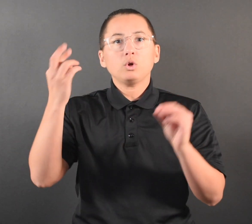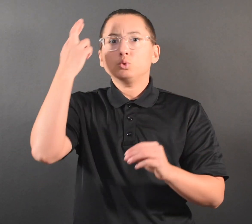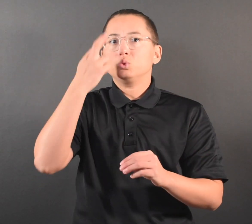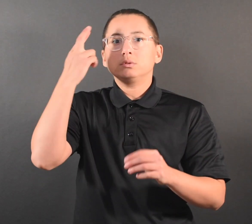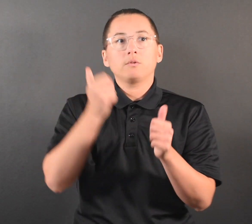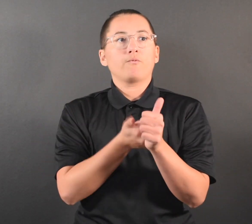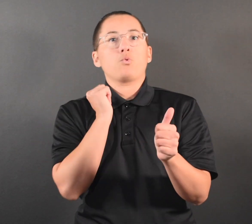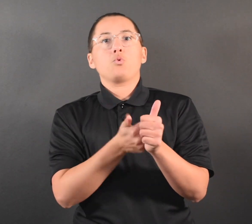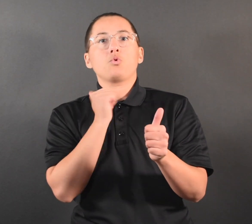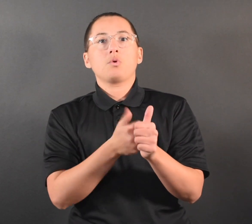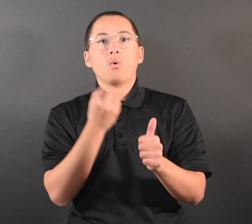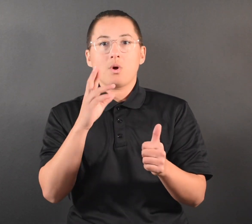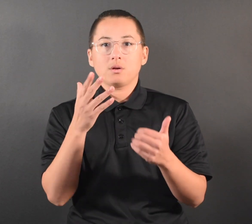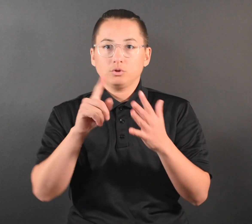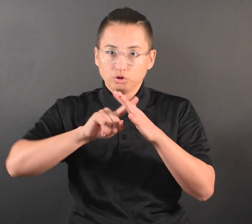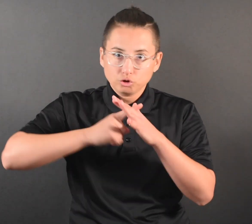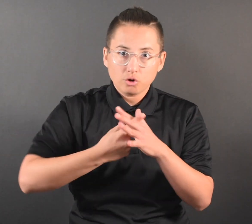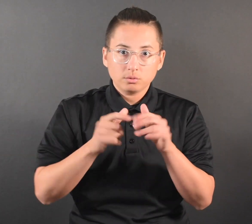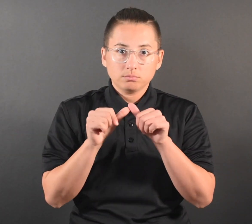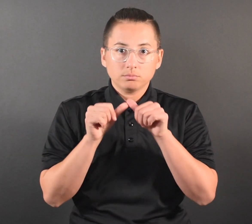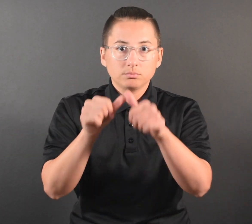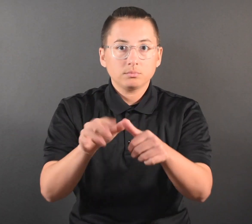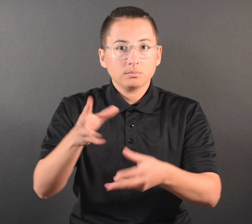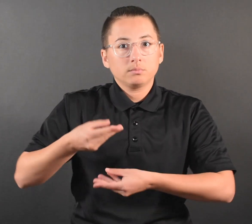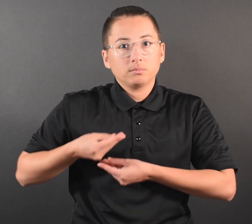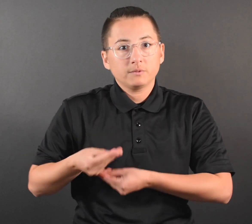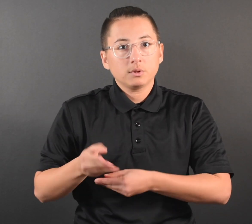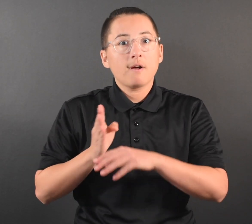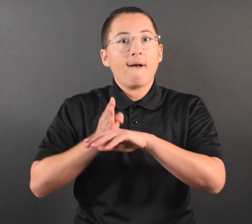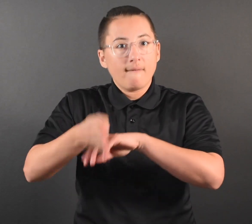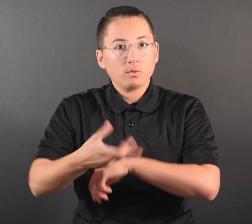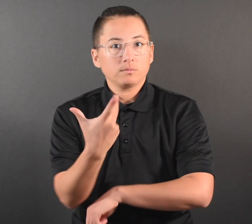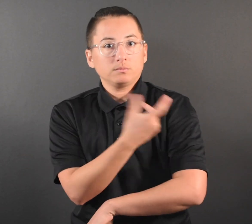no reason to avoid starting or continuing breastfeeding after getting vaccinated.